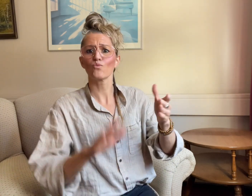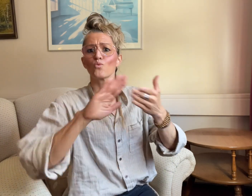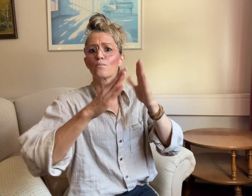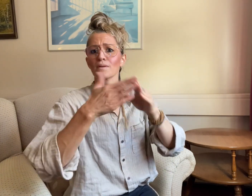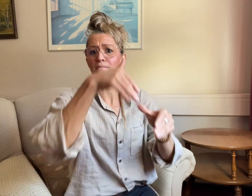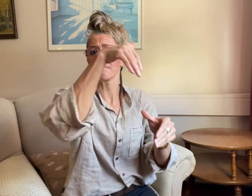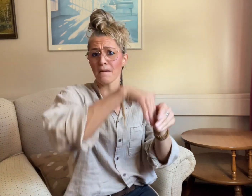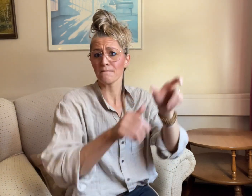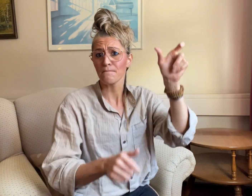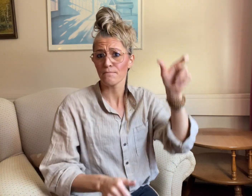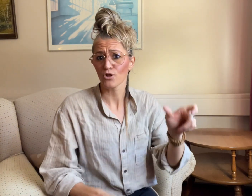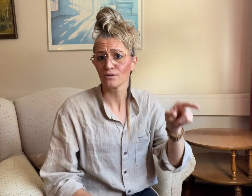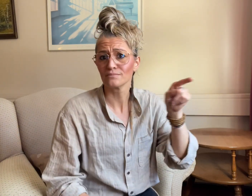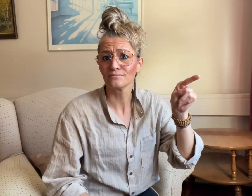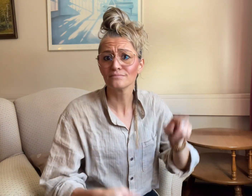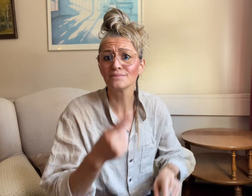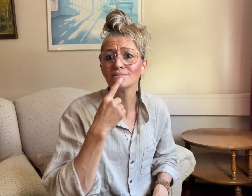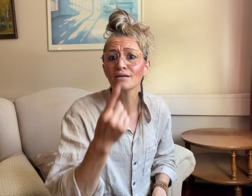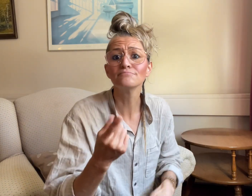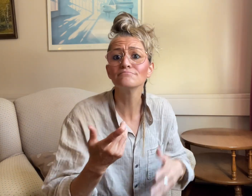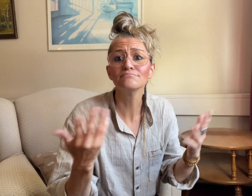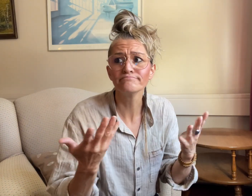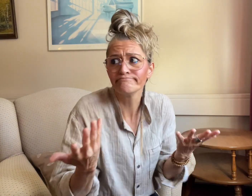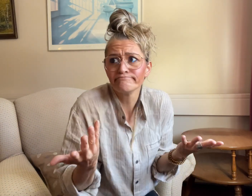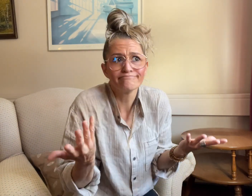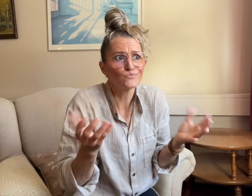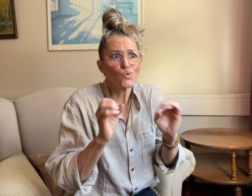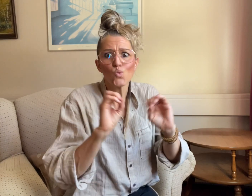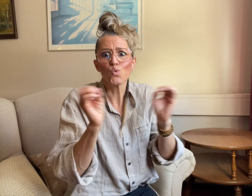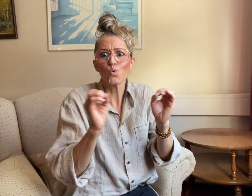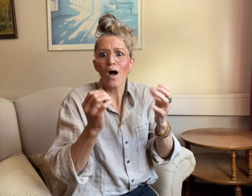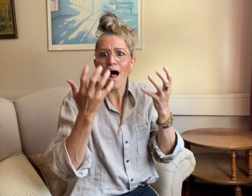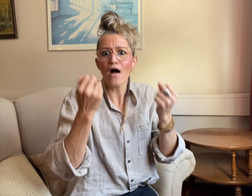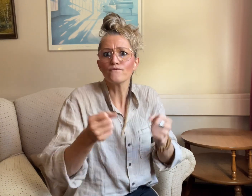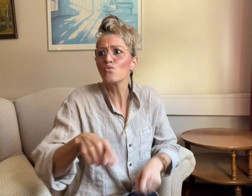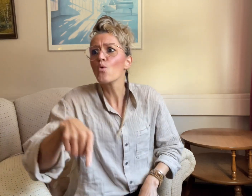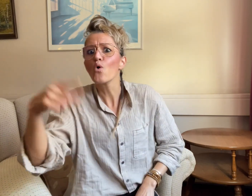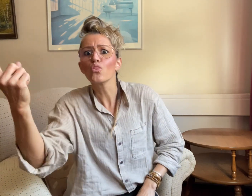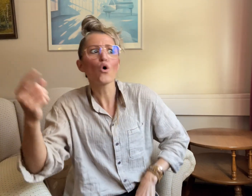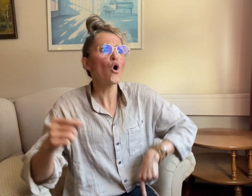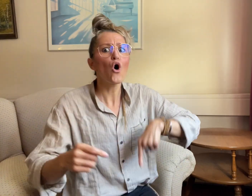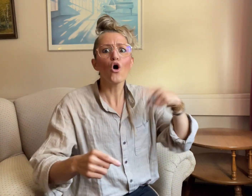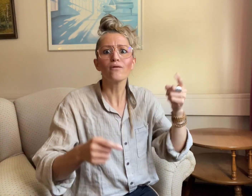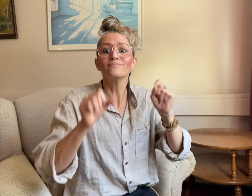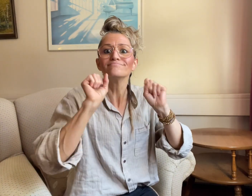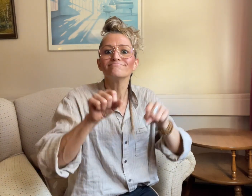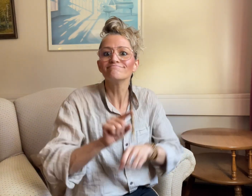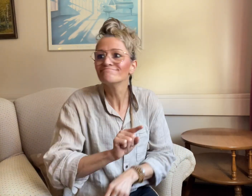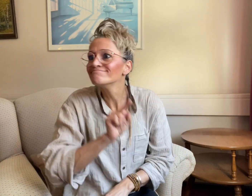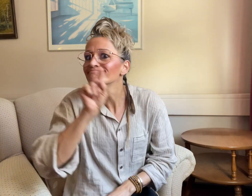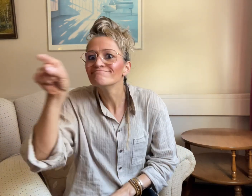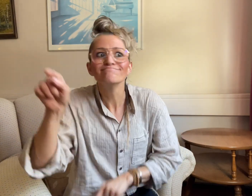on their hands. Another community member said that there